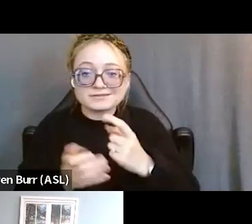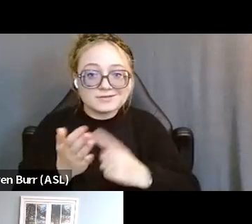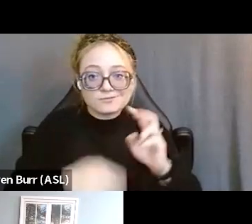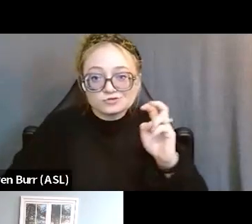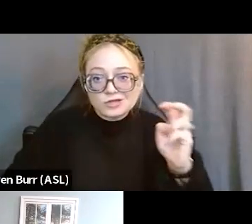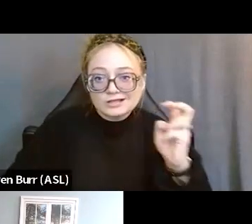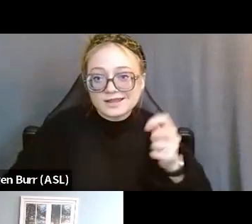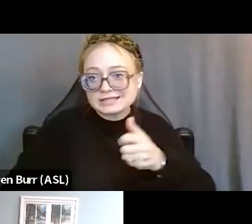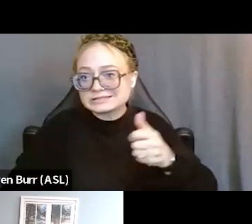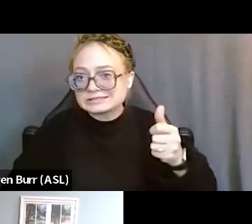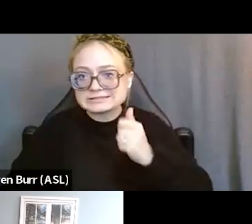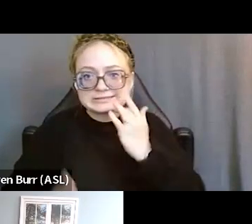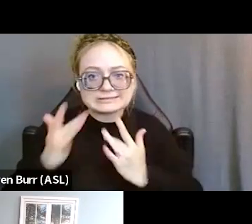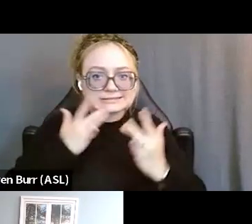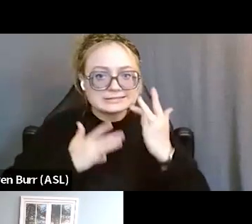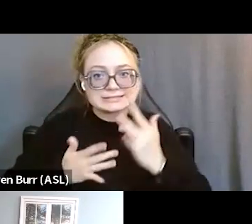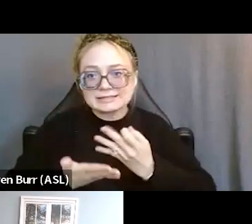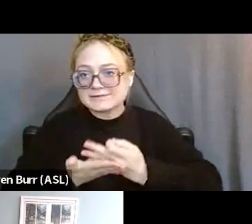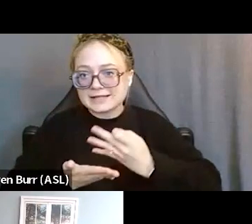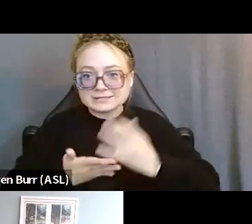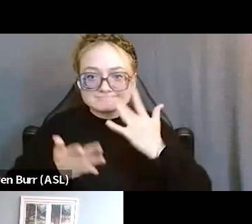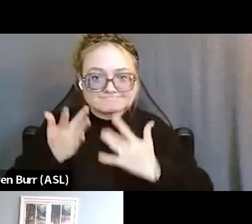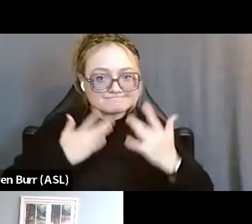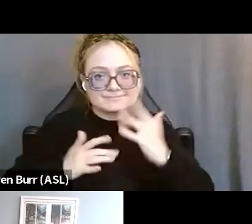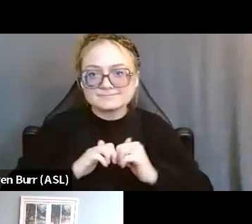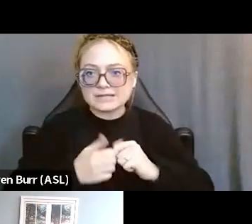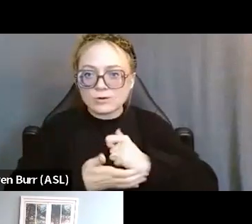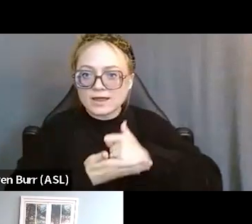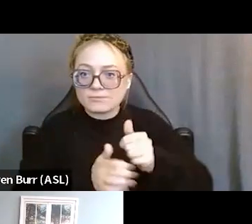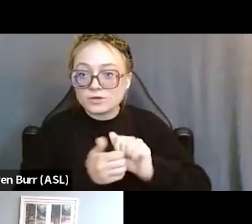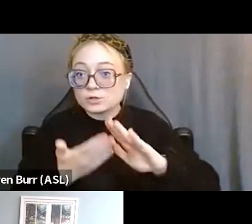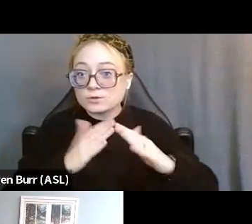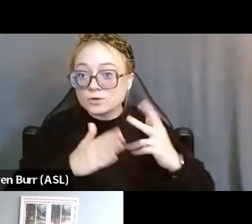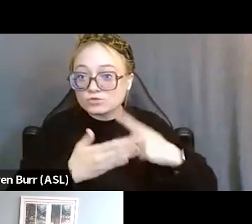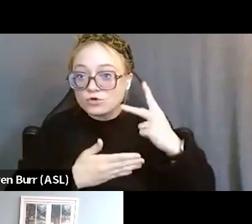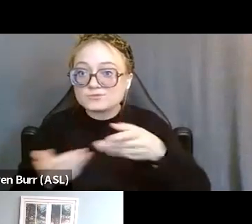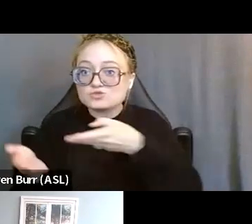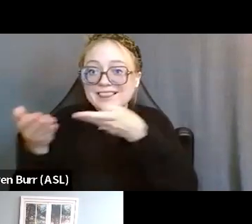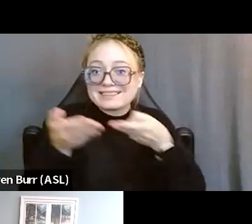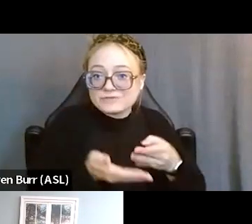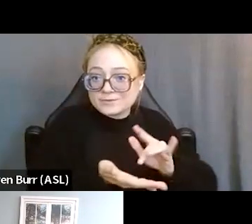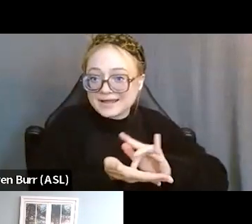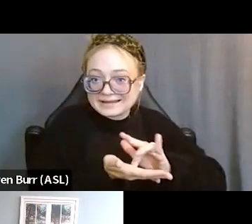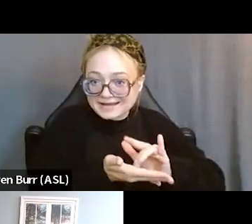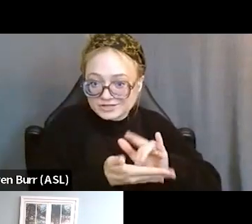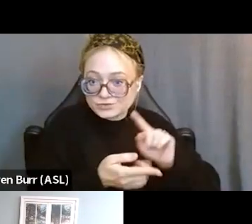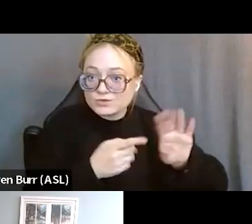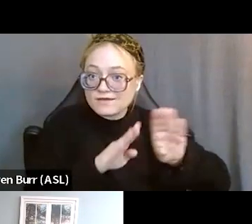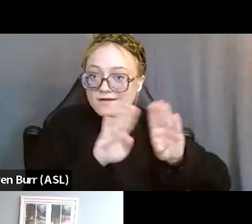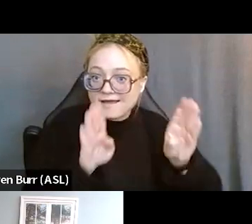or financial difficulties. And so how can you help with like community programs to deliver medications to patient? How can you use like telepsychiatry or like